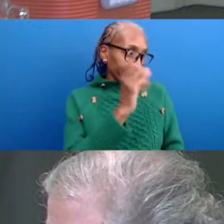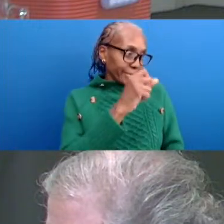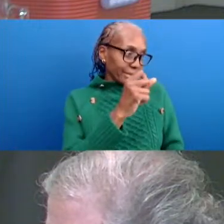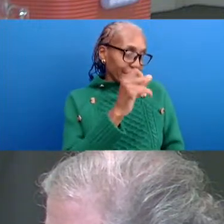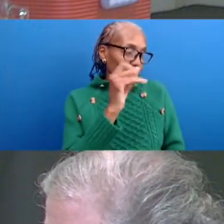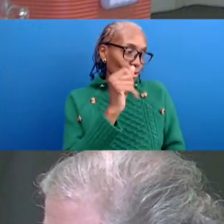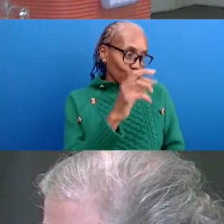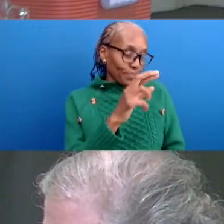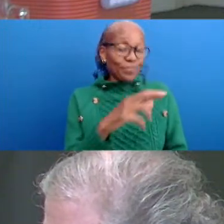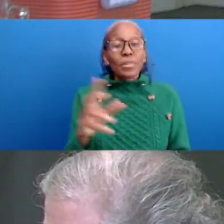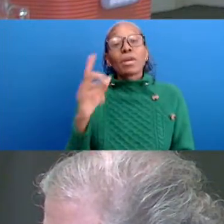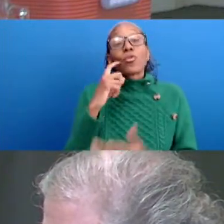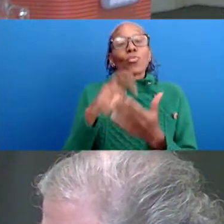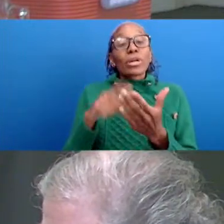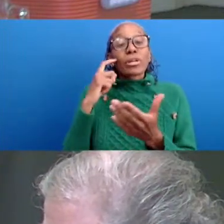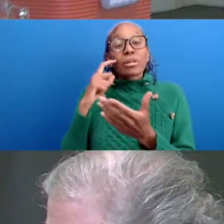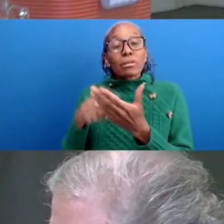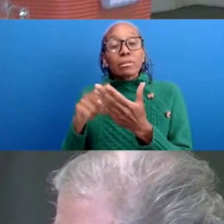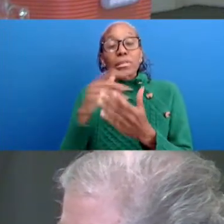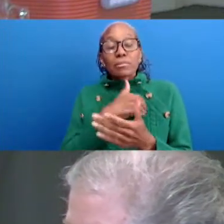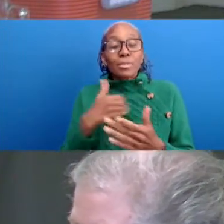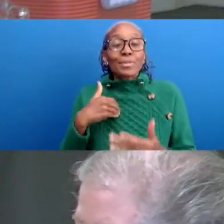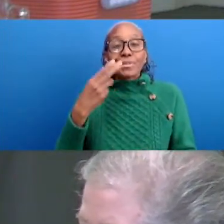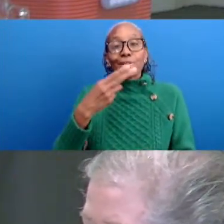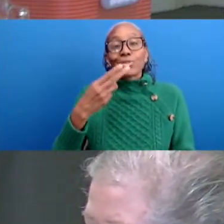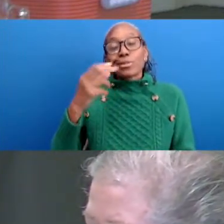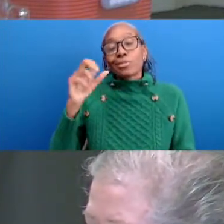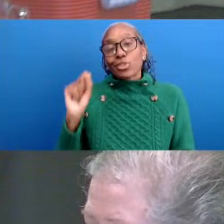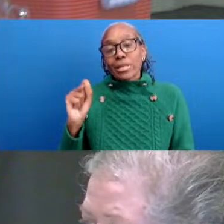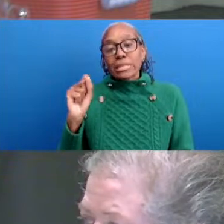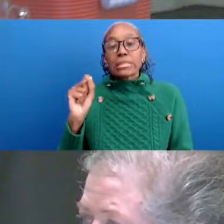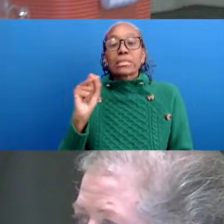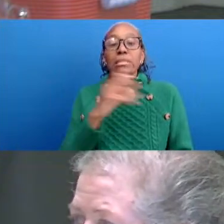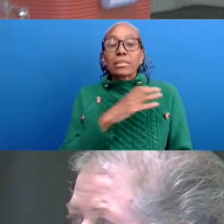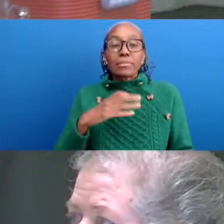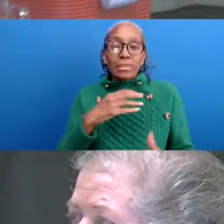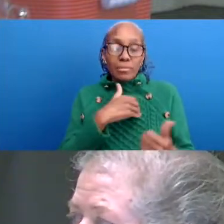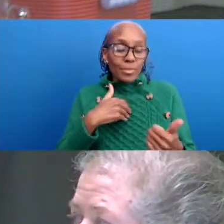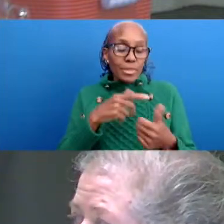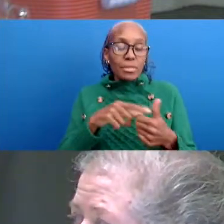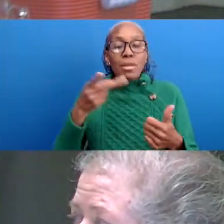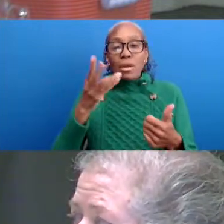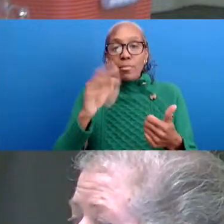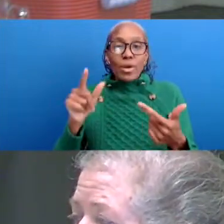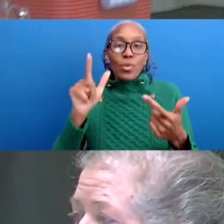YES SIR.